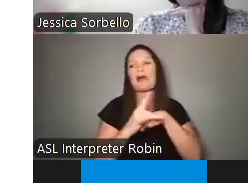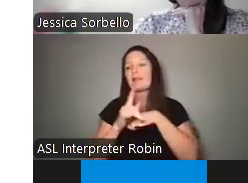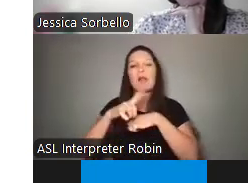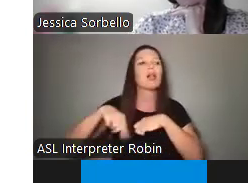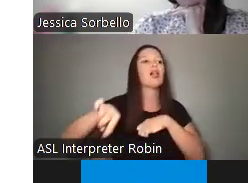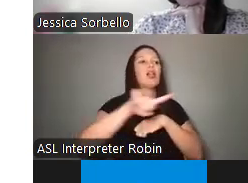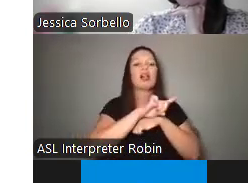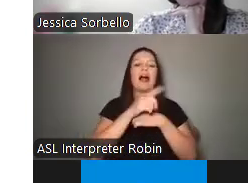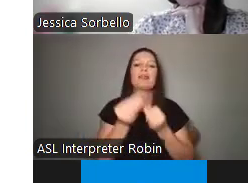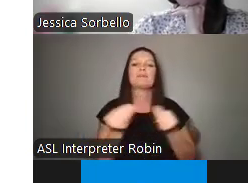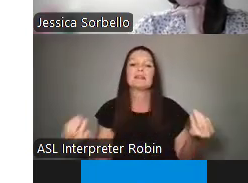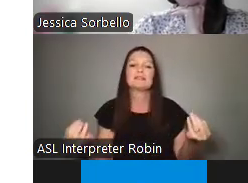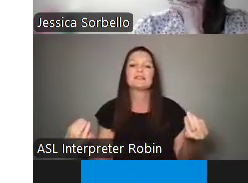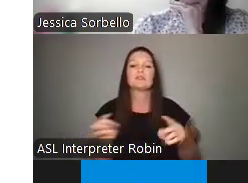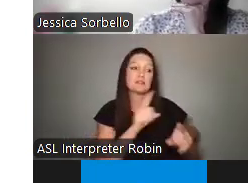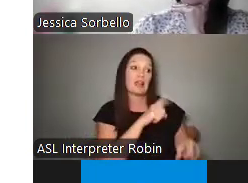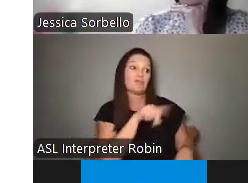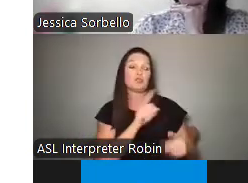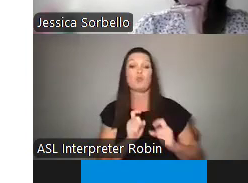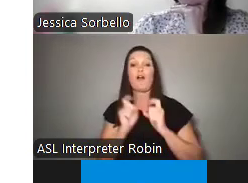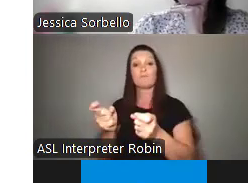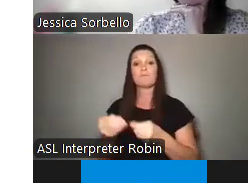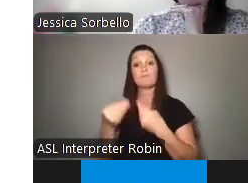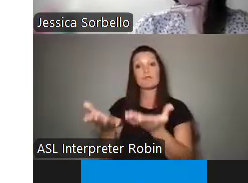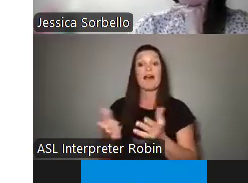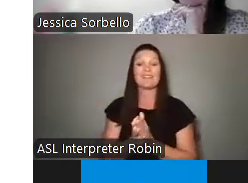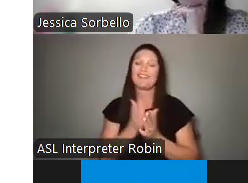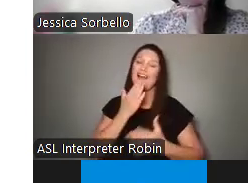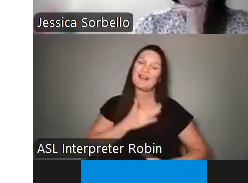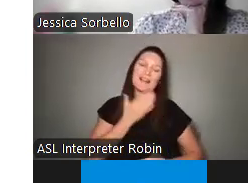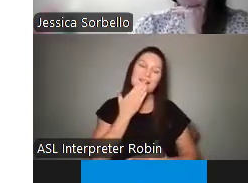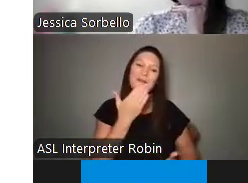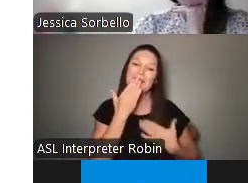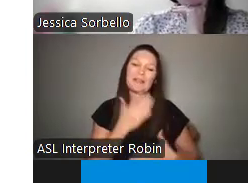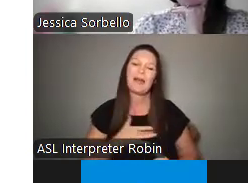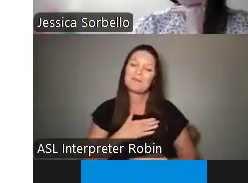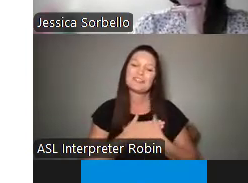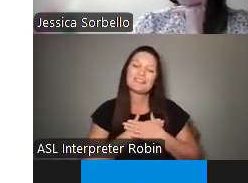»JESSICA SORBELLO: SAB lootingly. When we talk about these kits